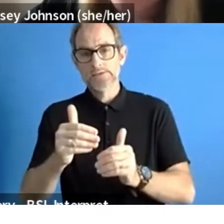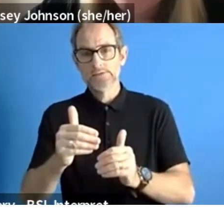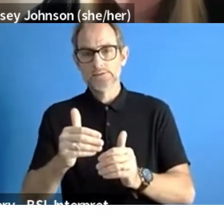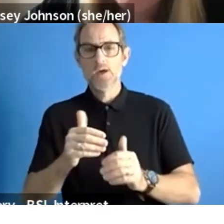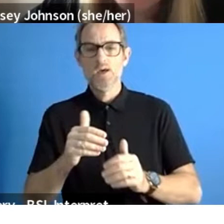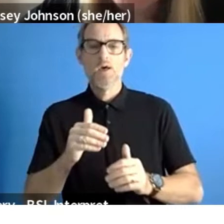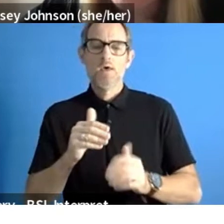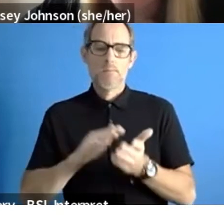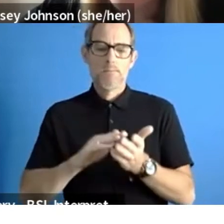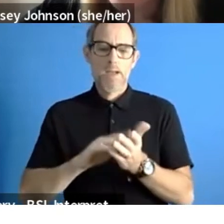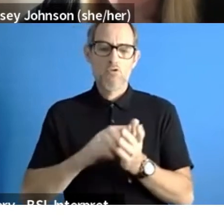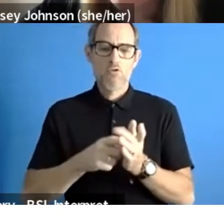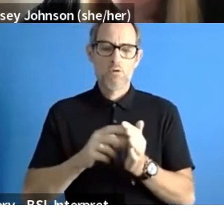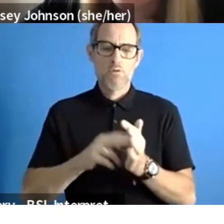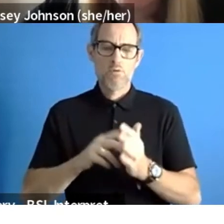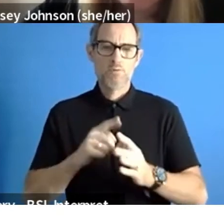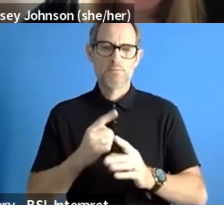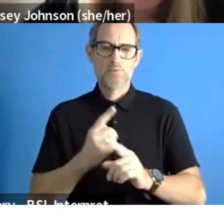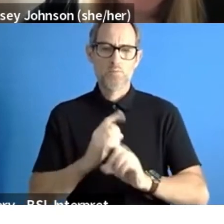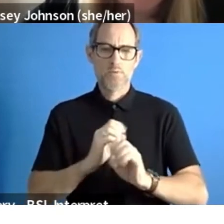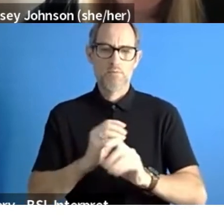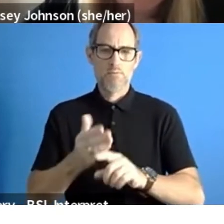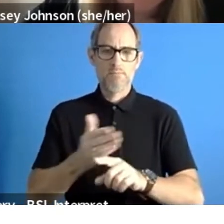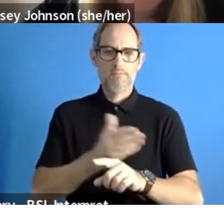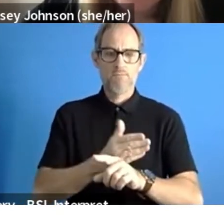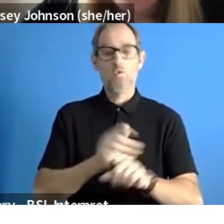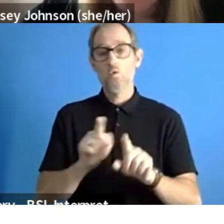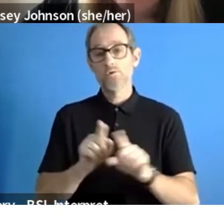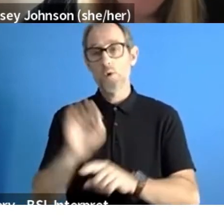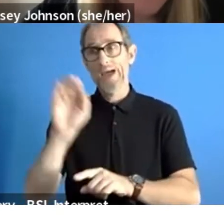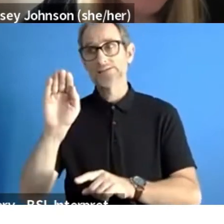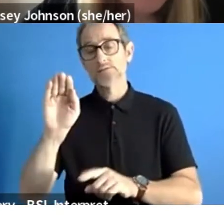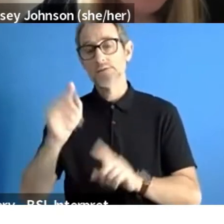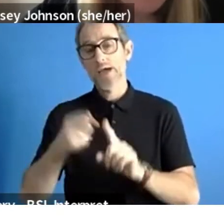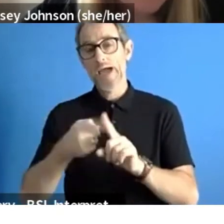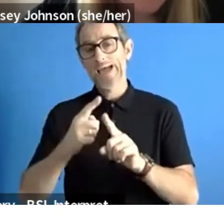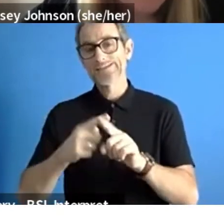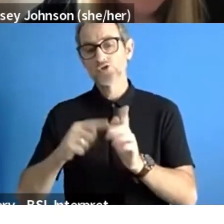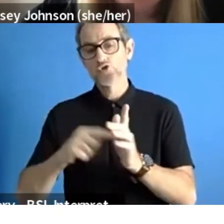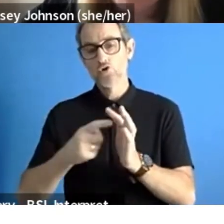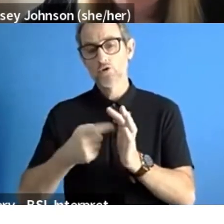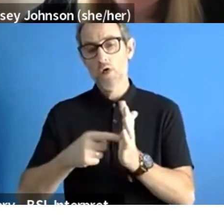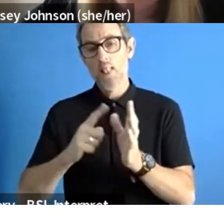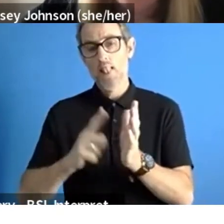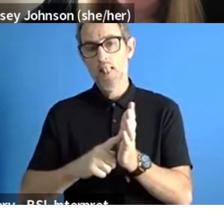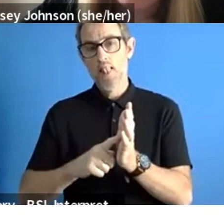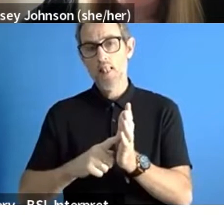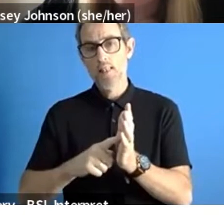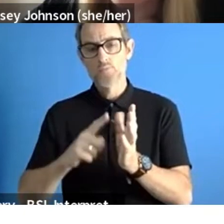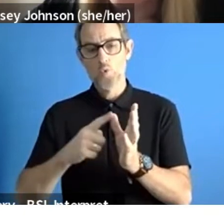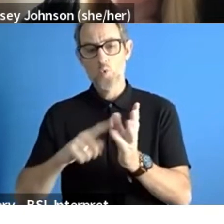I will now hand it back over to Marianne who can